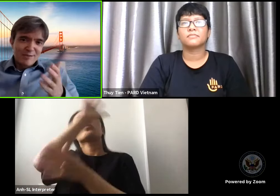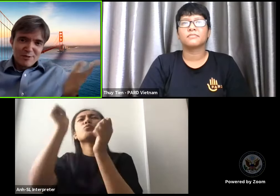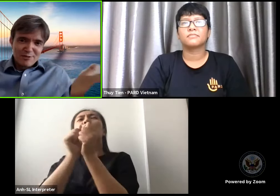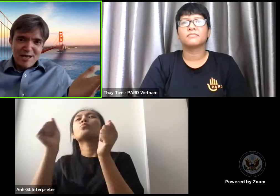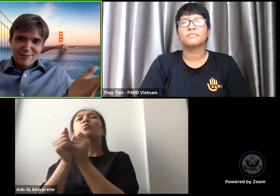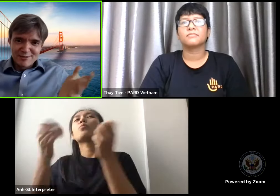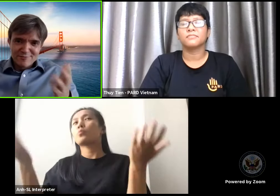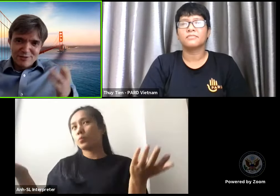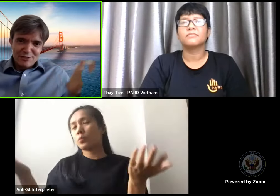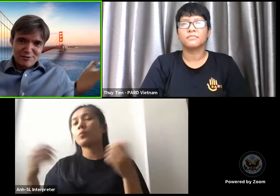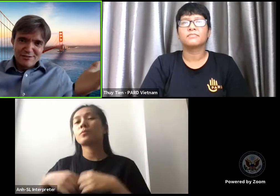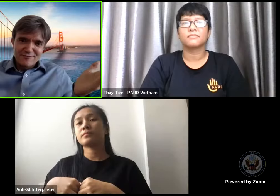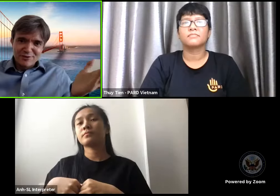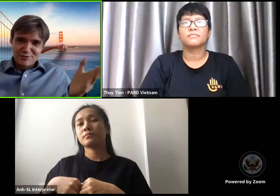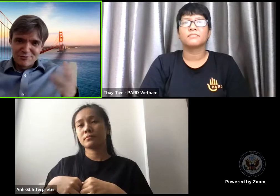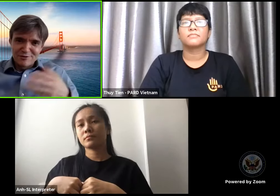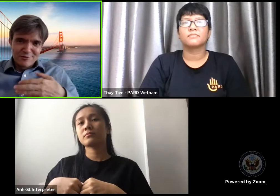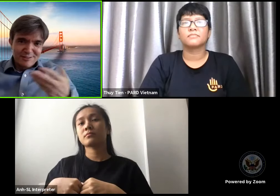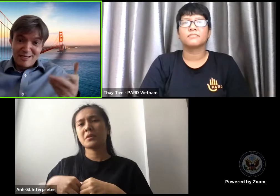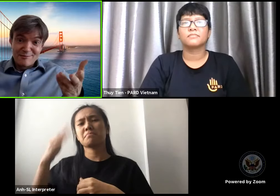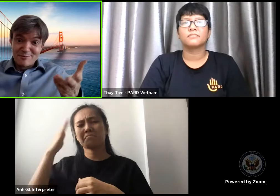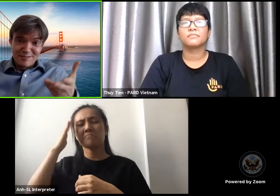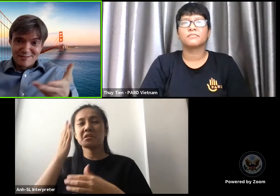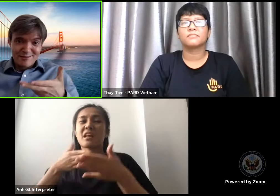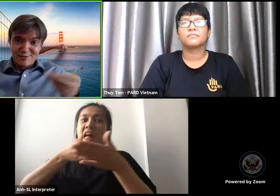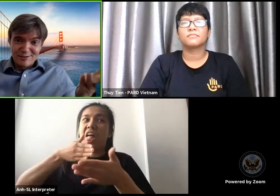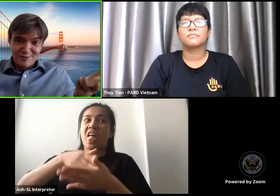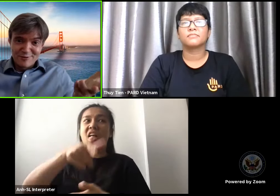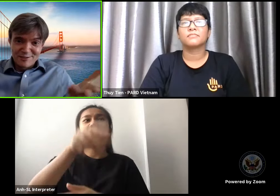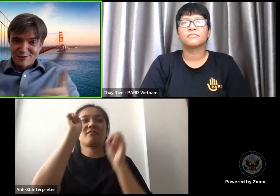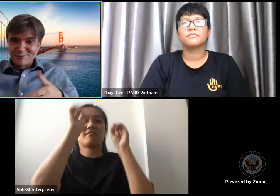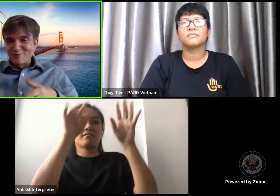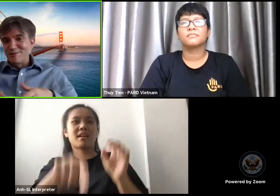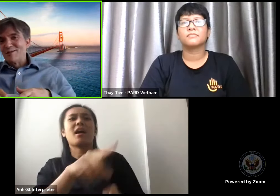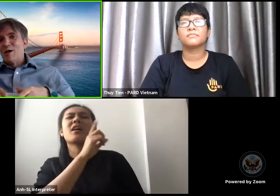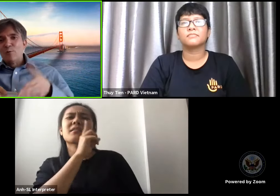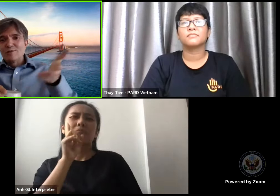some of the challenges of teaching deaf children are the same as teaching hearing children. What's